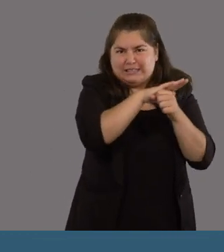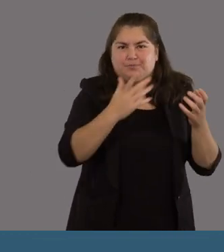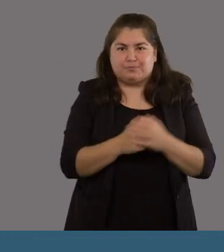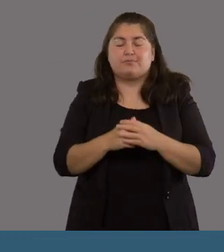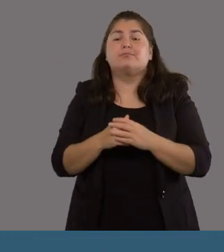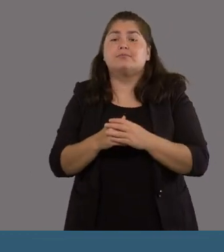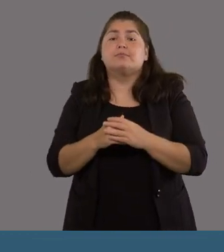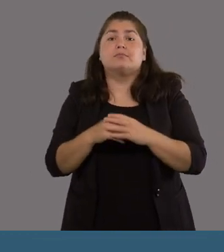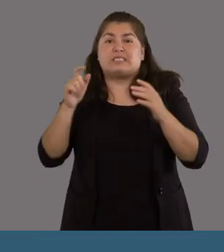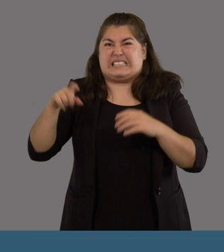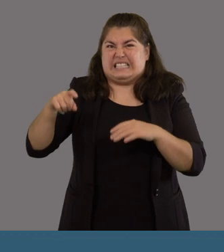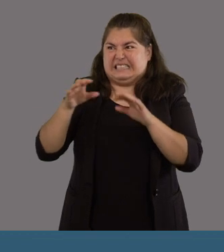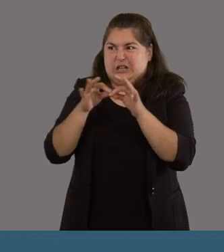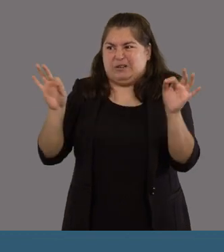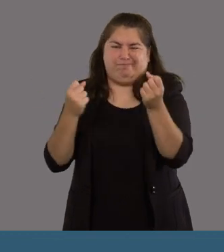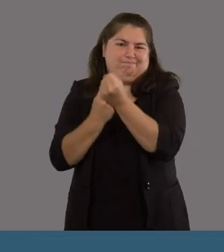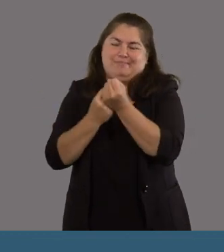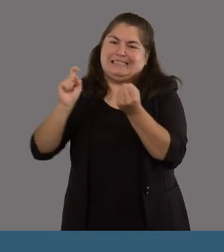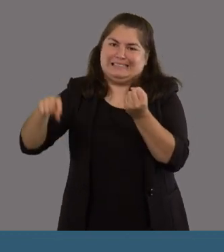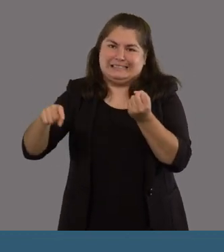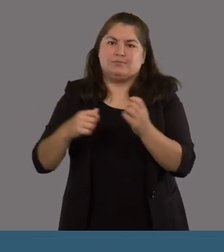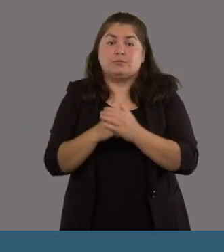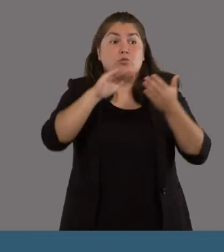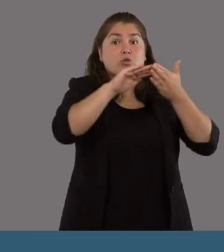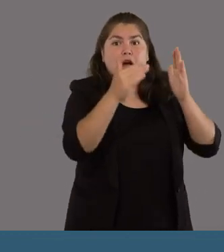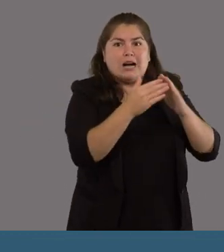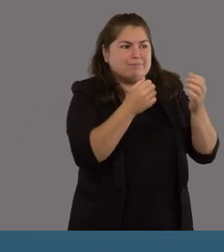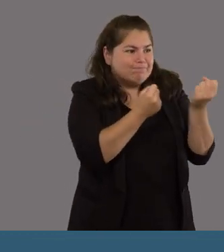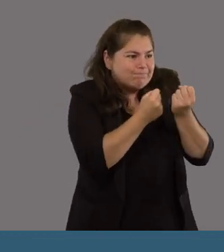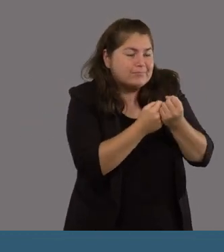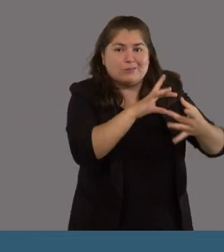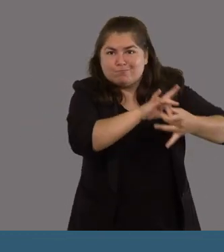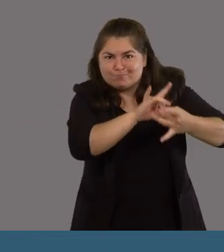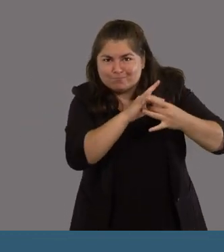• Need for language support • Community support and relationships